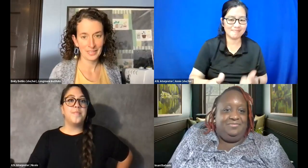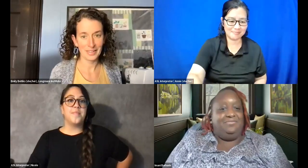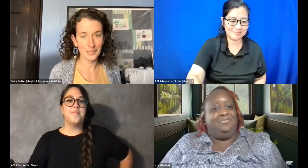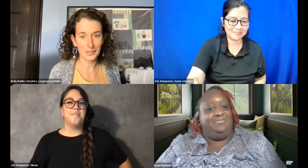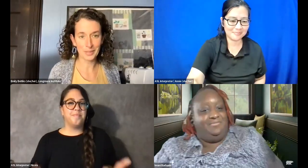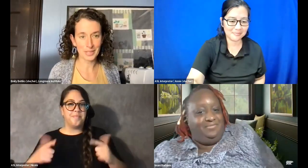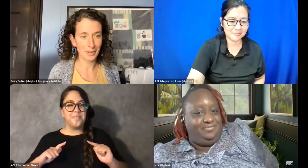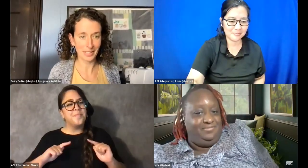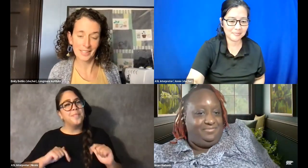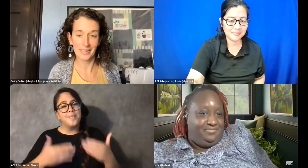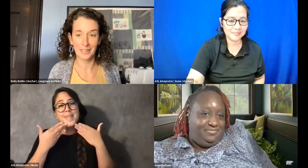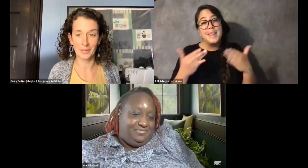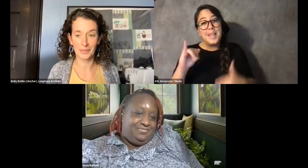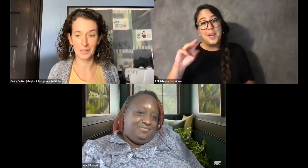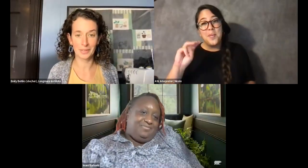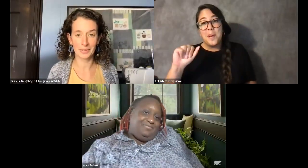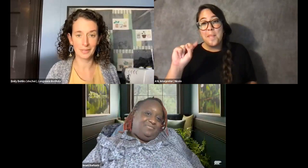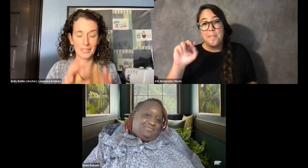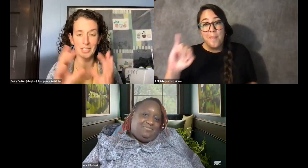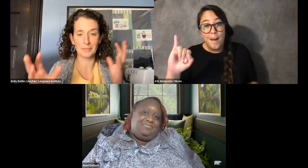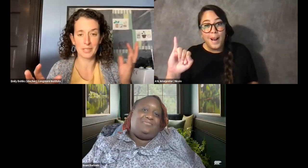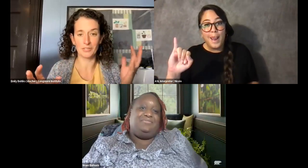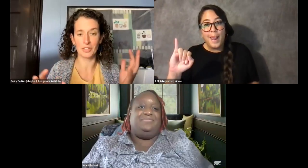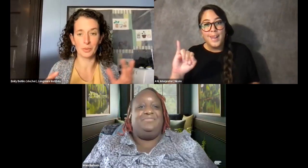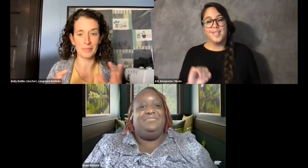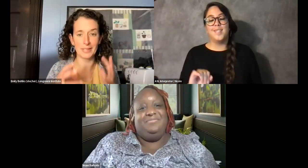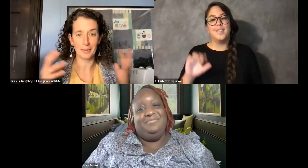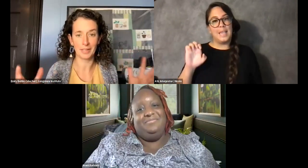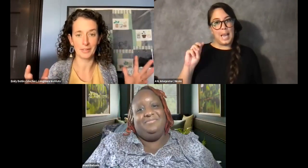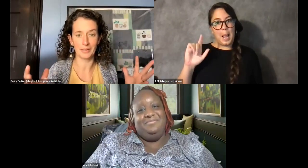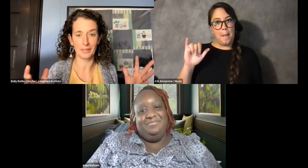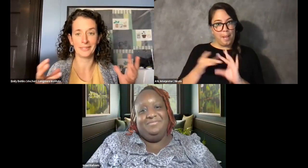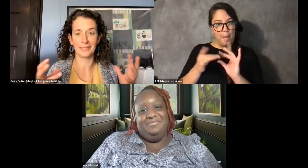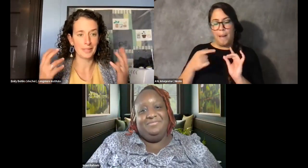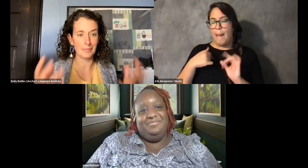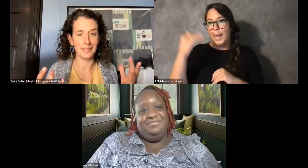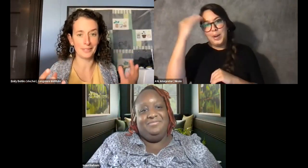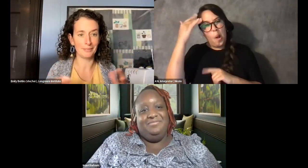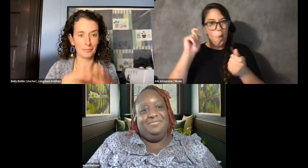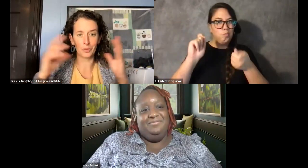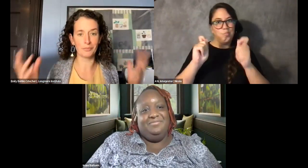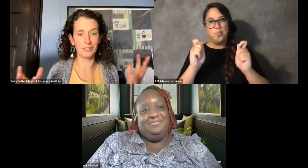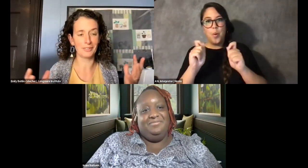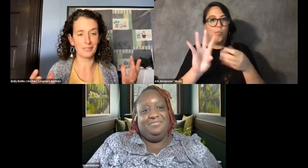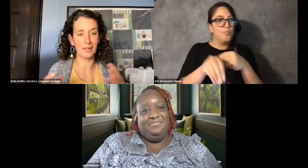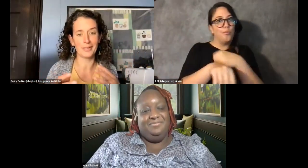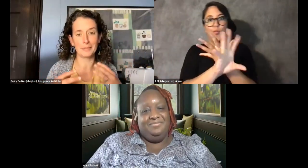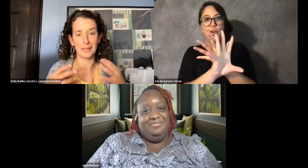Thank you so much, Imani. I know the adjustment to virtual means not hearing the immediate room full of applause,